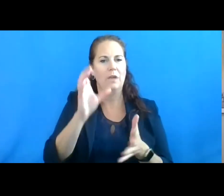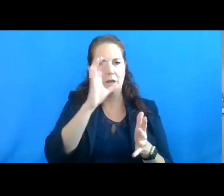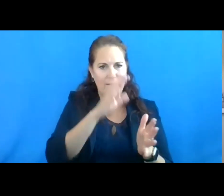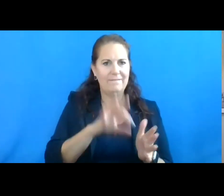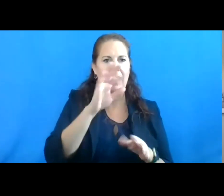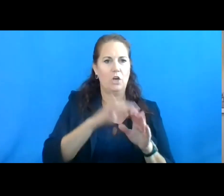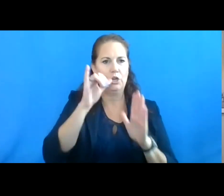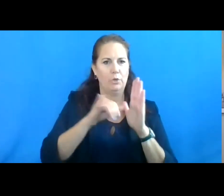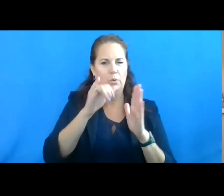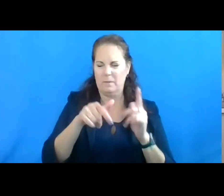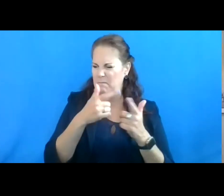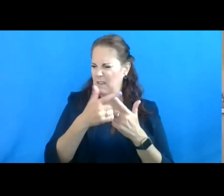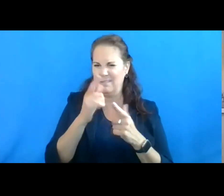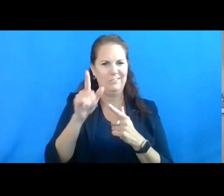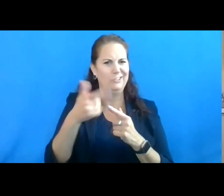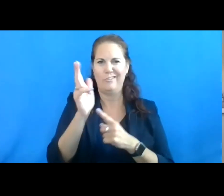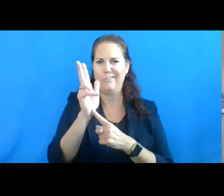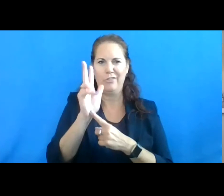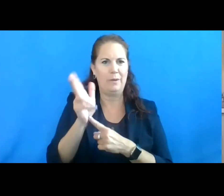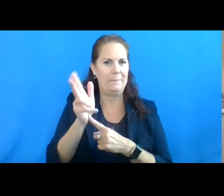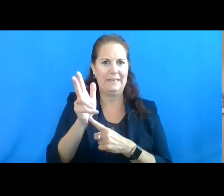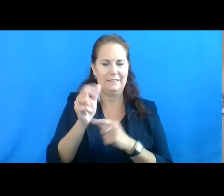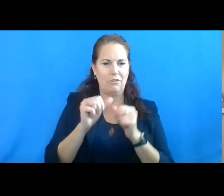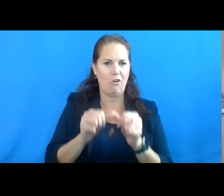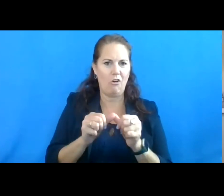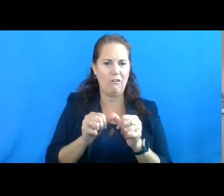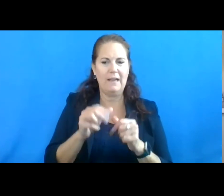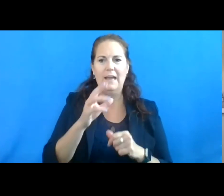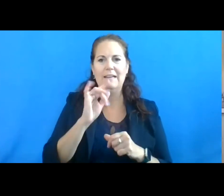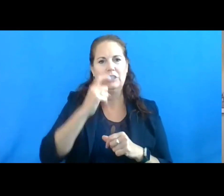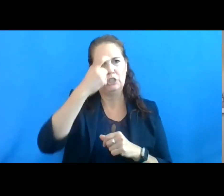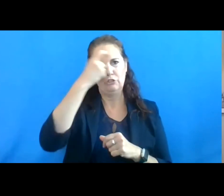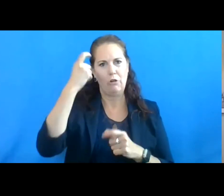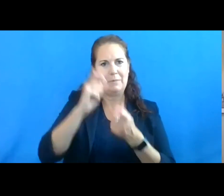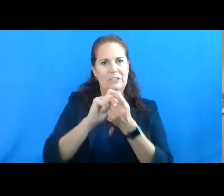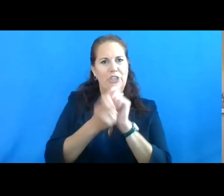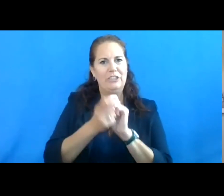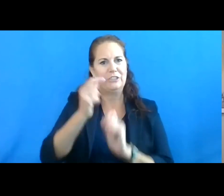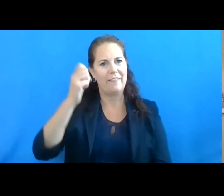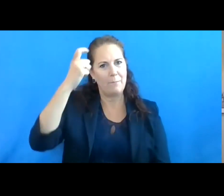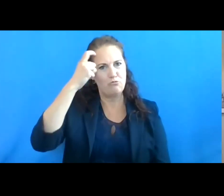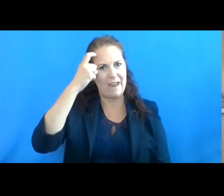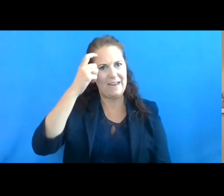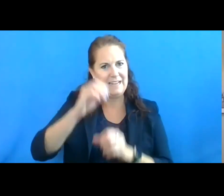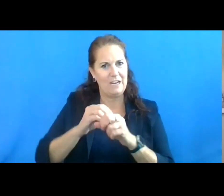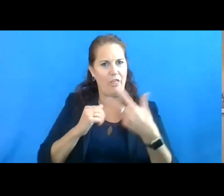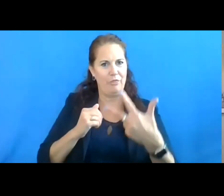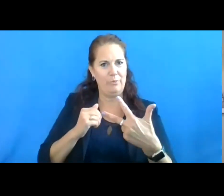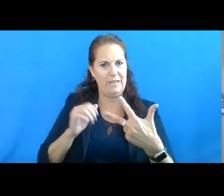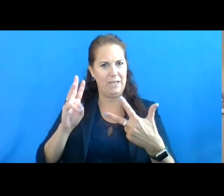It’s about three minutes long and it’s “Trauma Changes the Brain in Three Ways.”